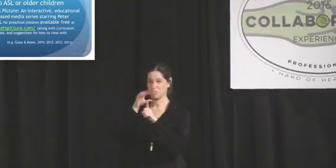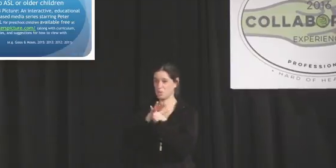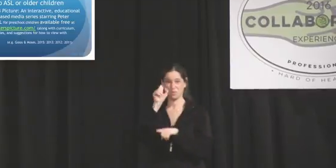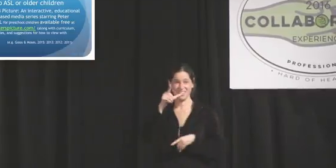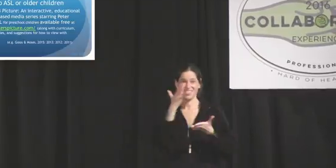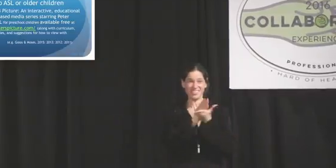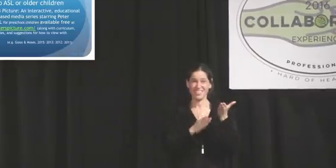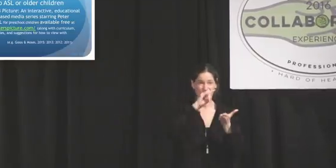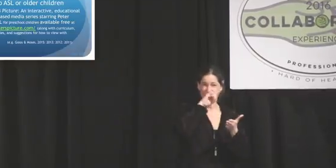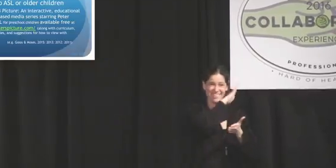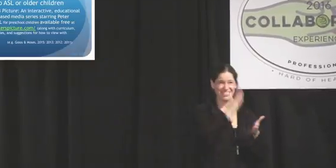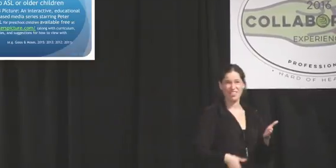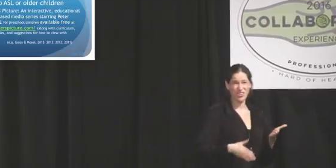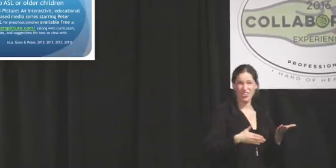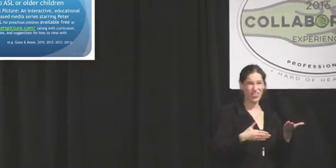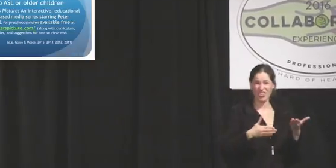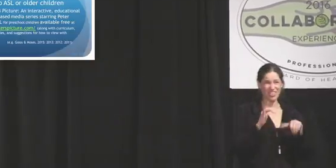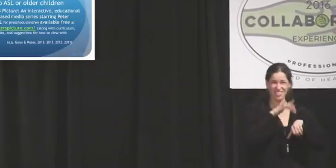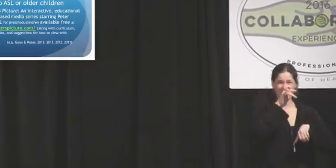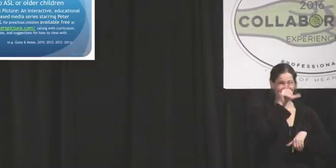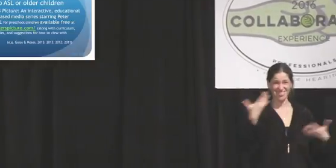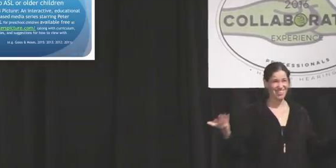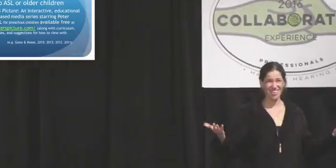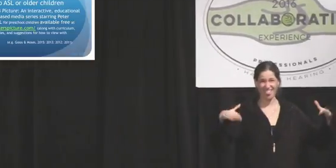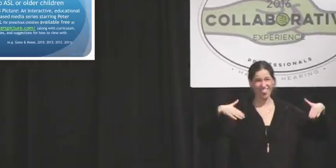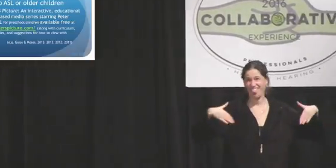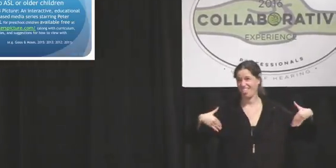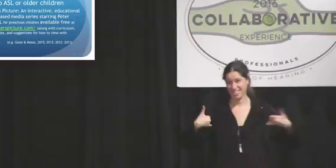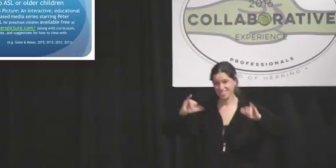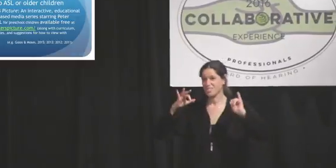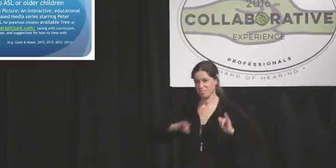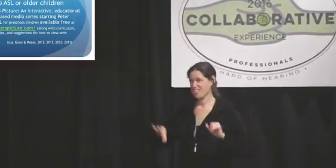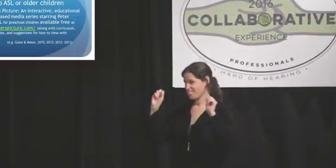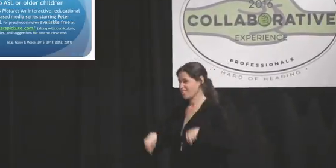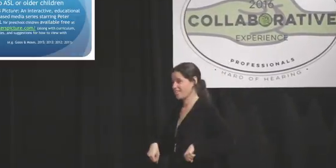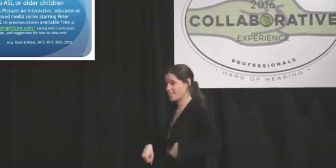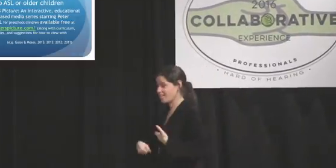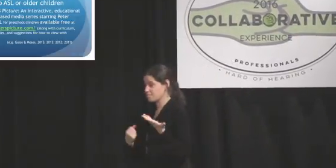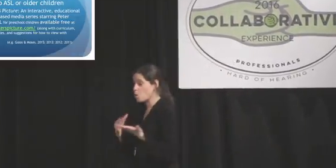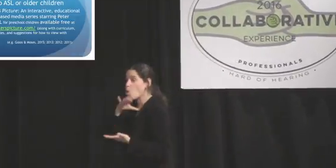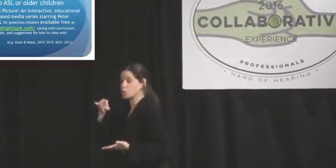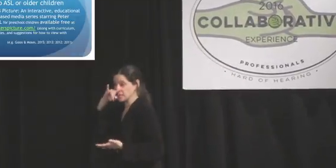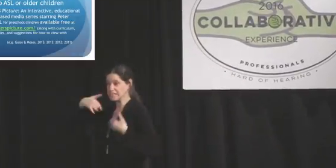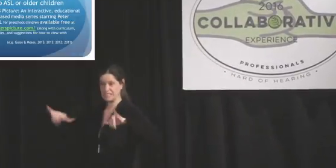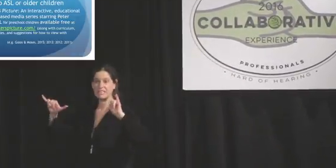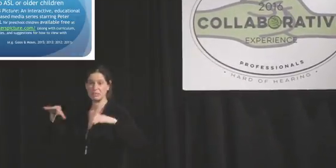develop literacy skills. So some of the kids never been exposed to ASL. Never seen it before, they don't know what it is. They still can look at something like,